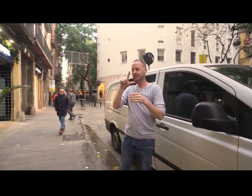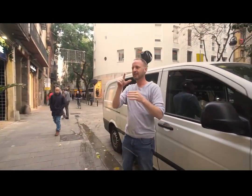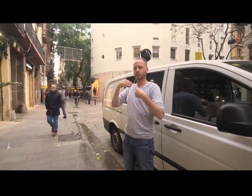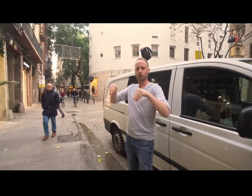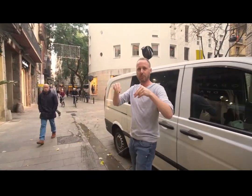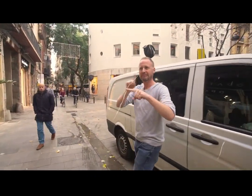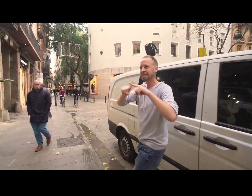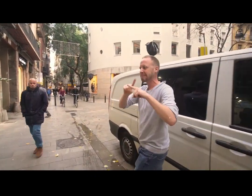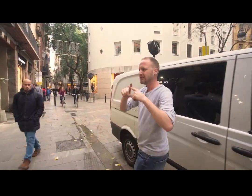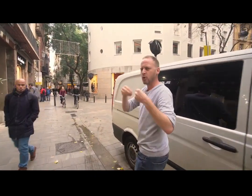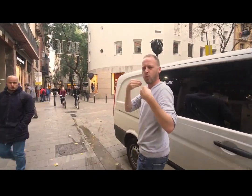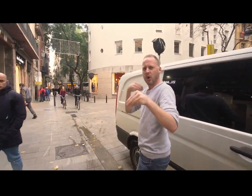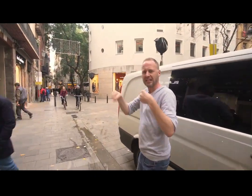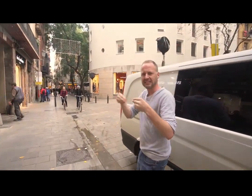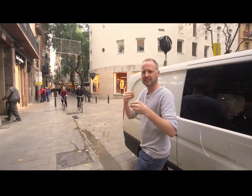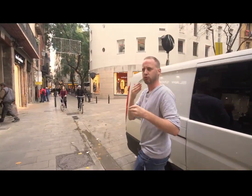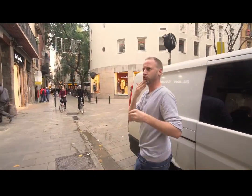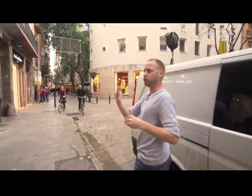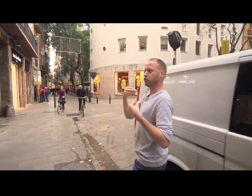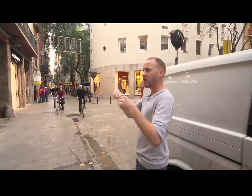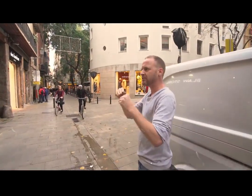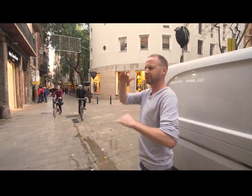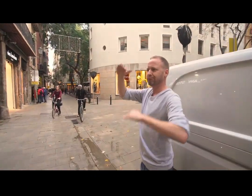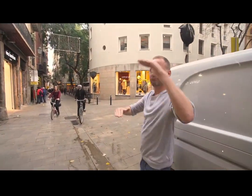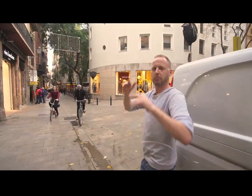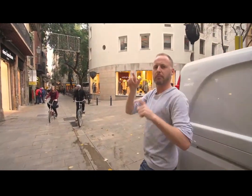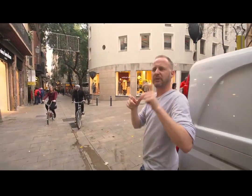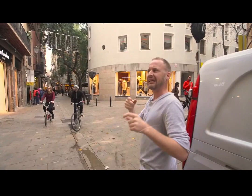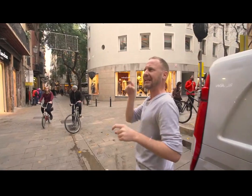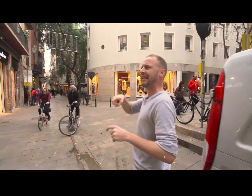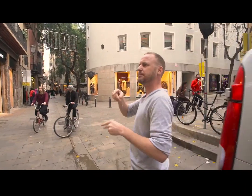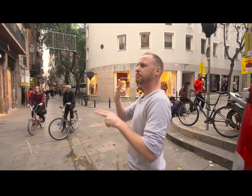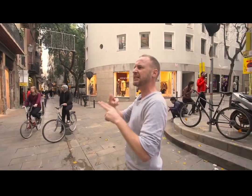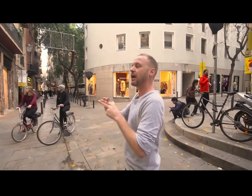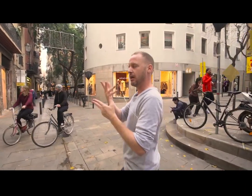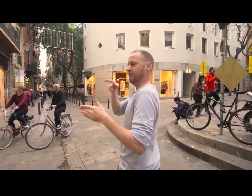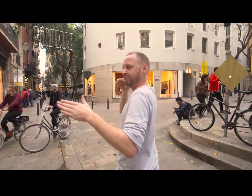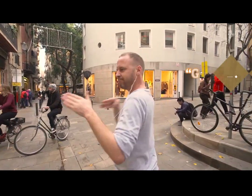this street ("Argenteria") was full of metal-workers and silversmiths